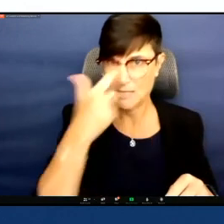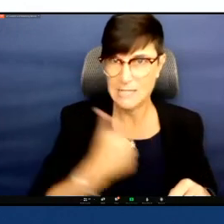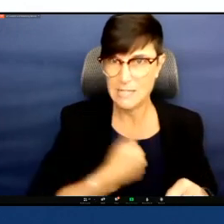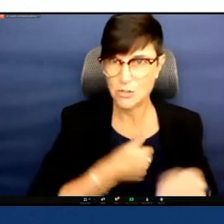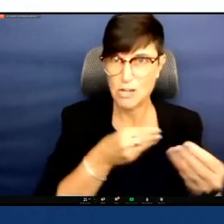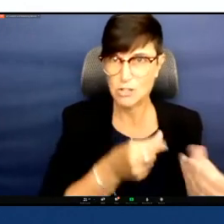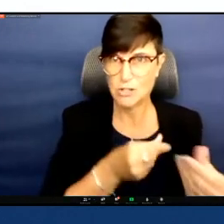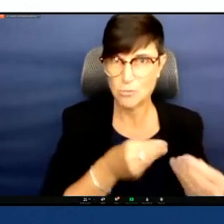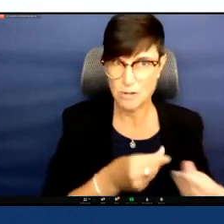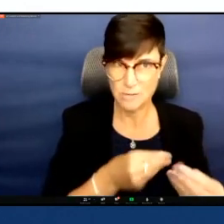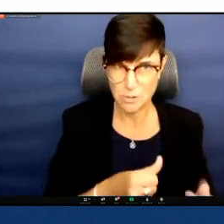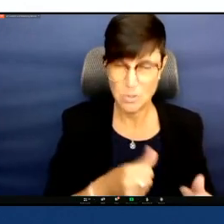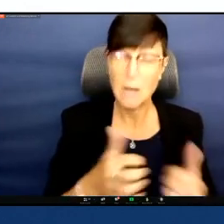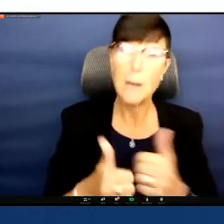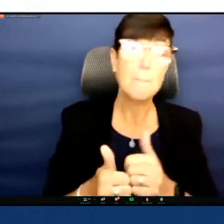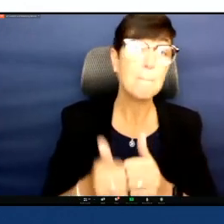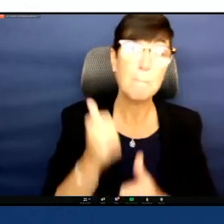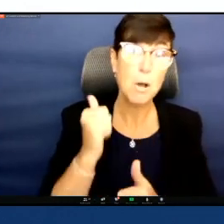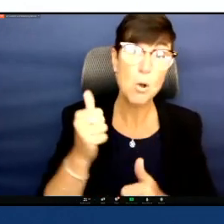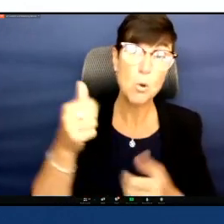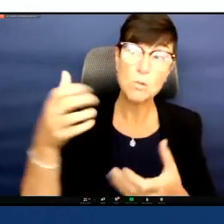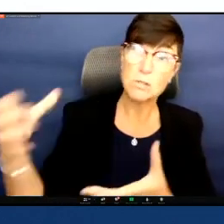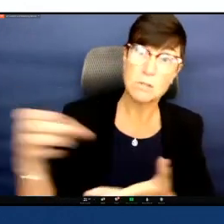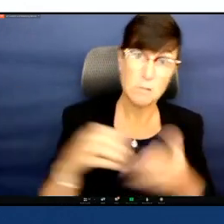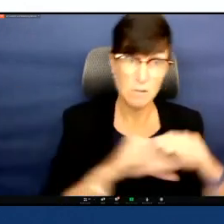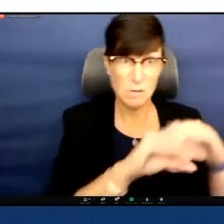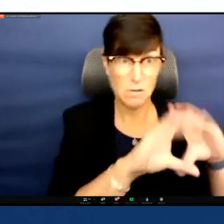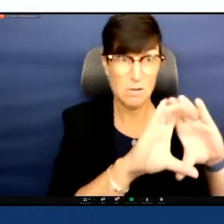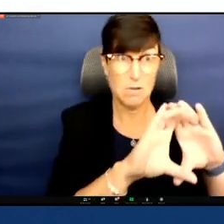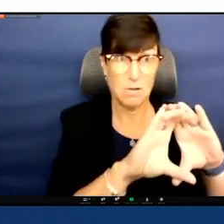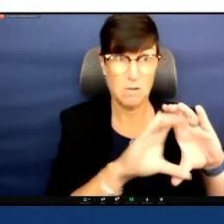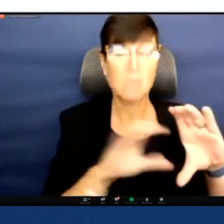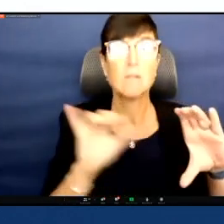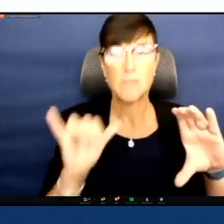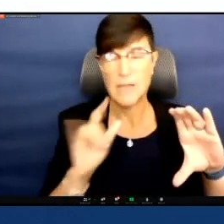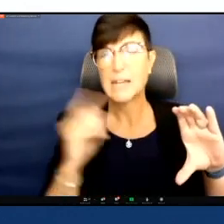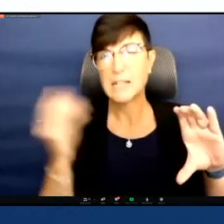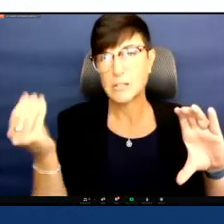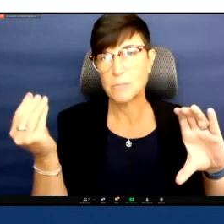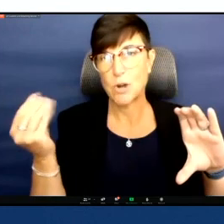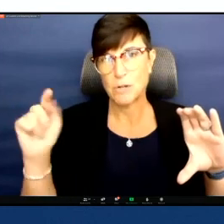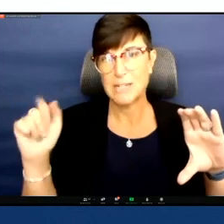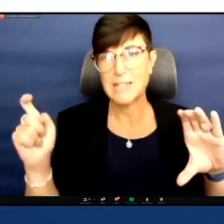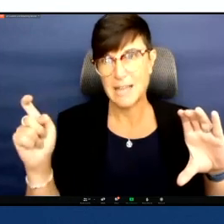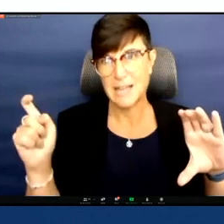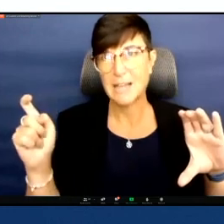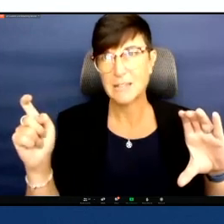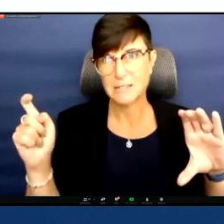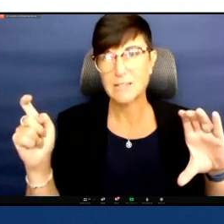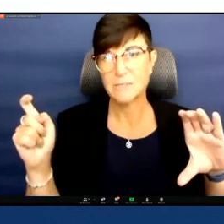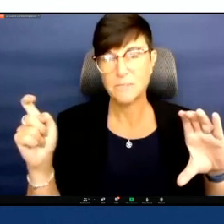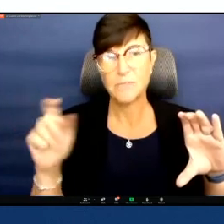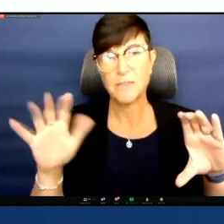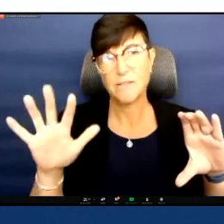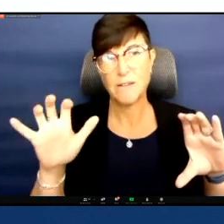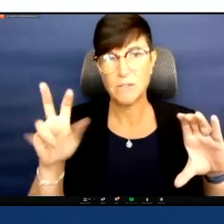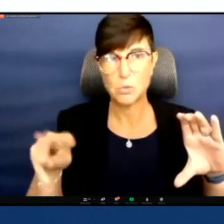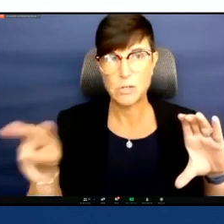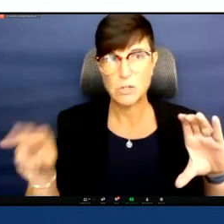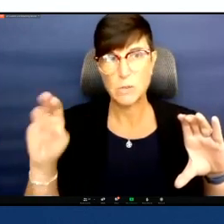what most of folks who took the poll. Guest, which is property taxes at 522 million, or 70%.